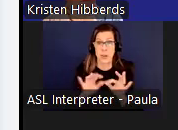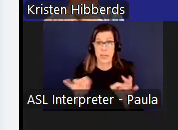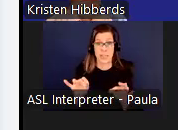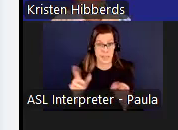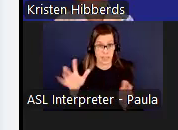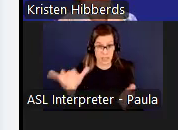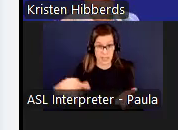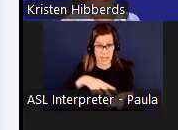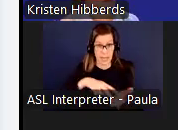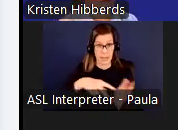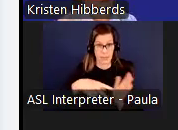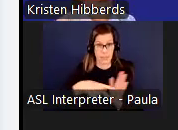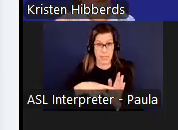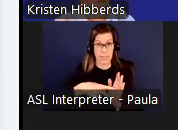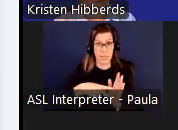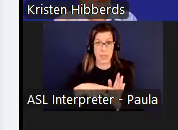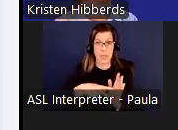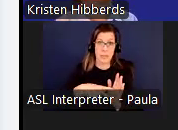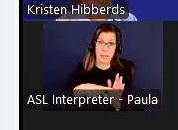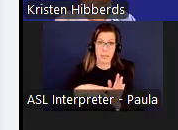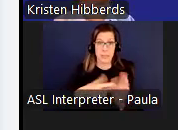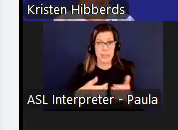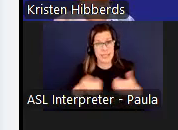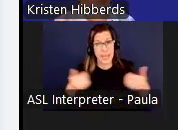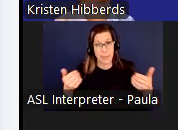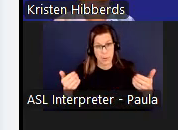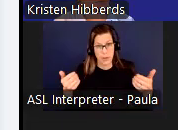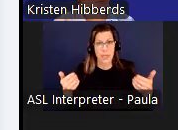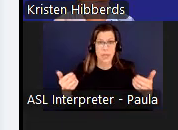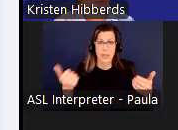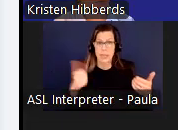from any spiritual consultation or services at and not corrected to service